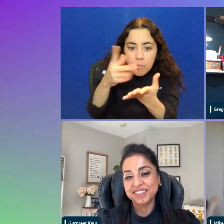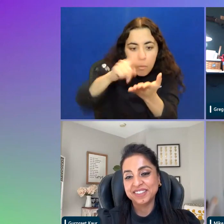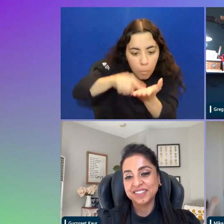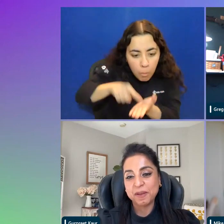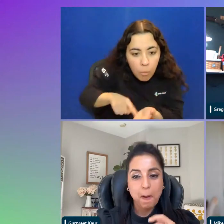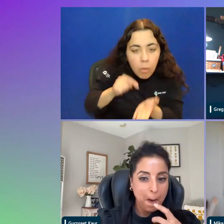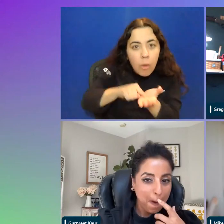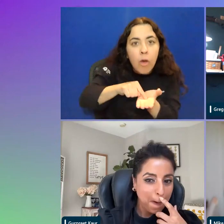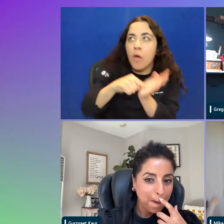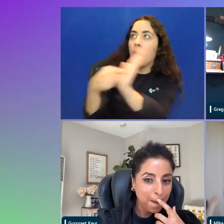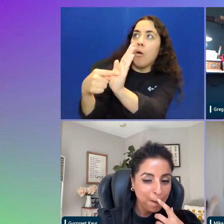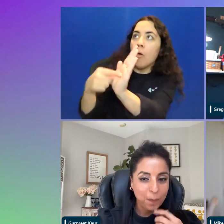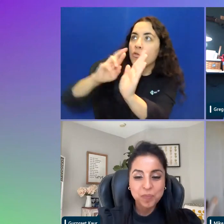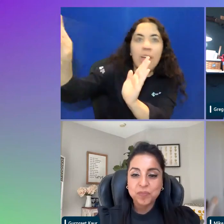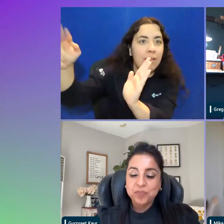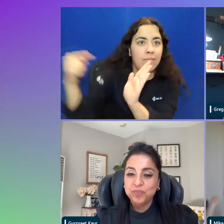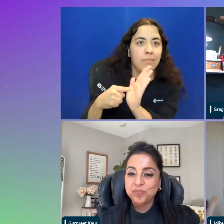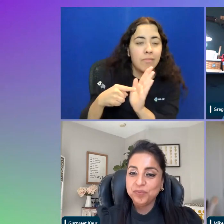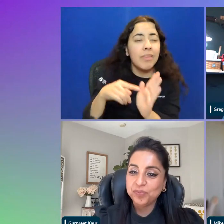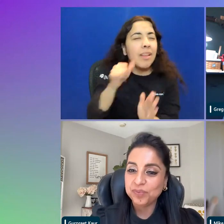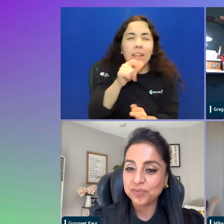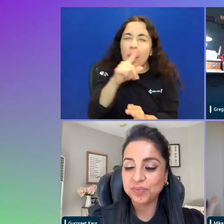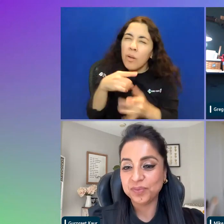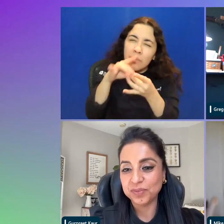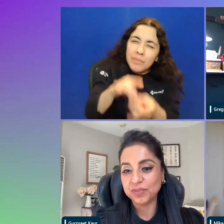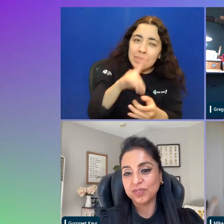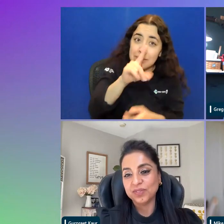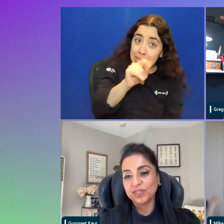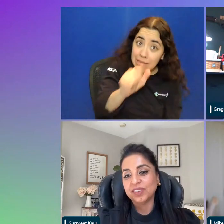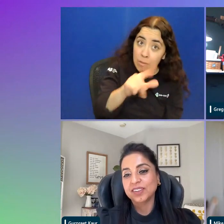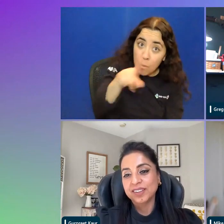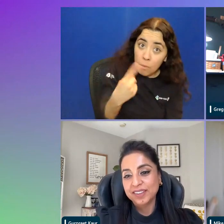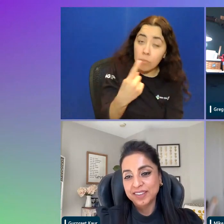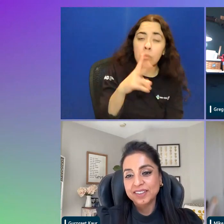about the data particularly. It's that that's what the culture of the company needed, and that's what those leaders